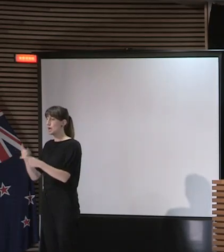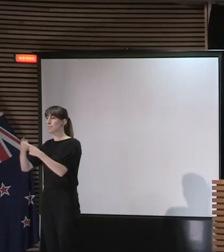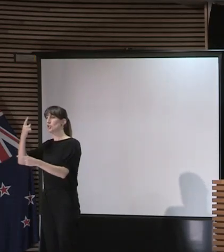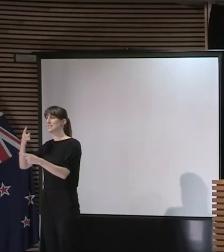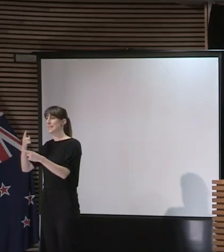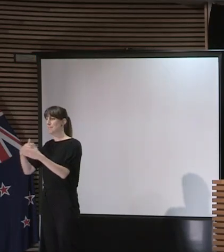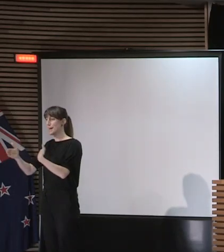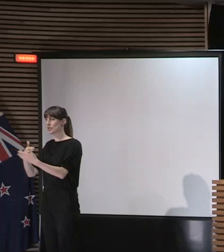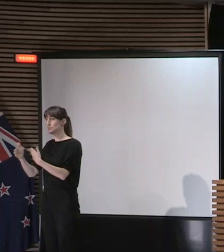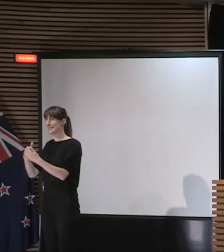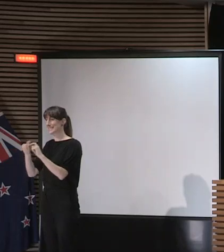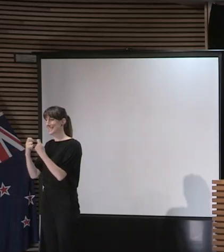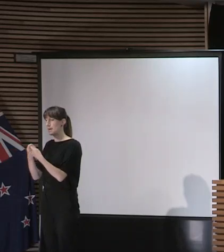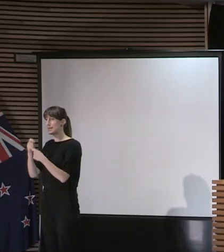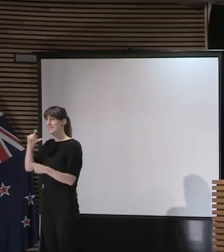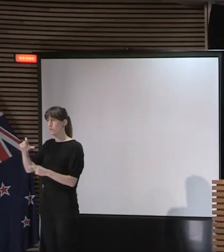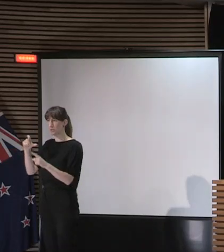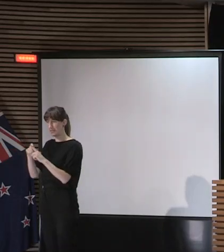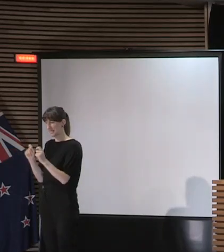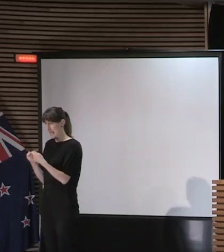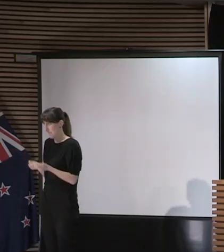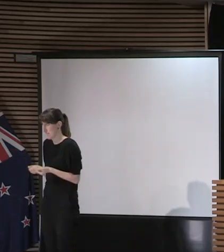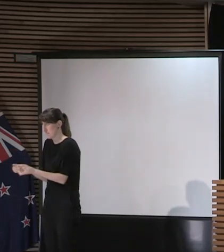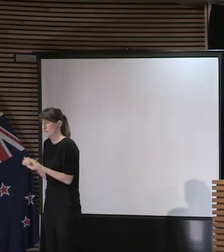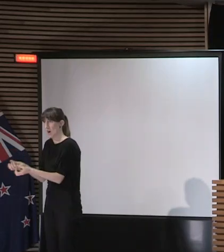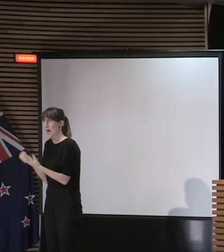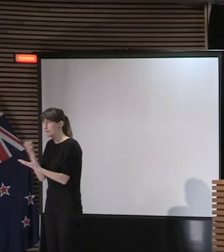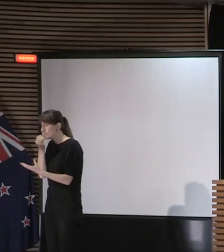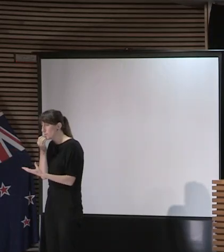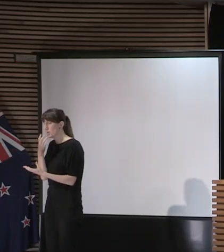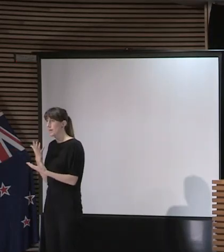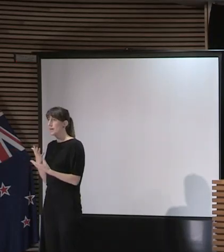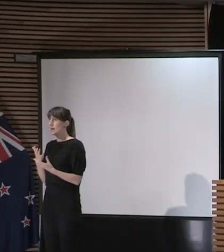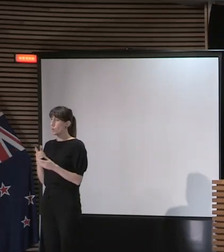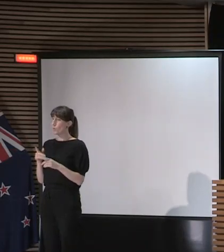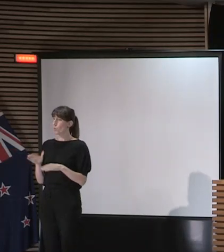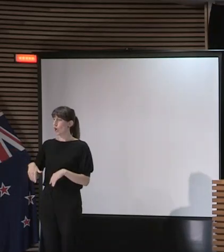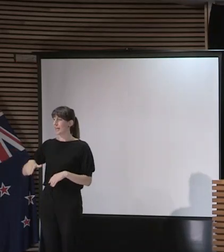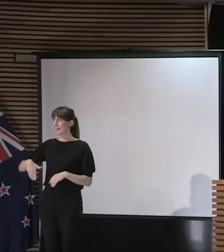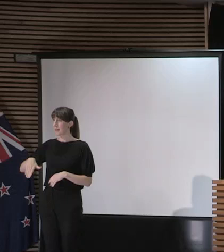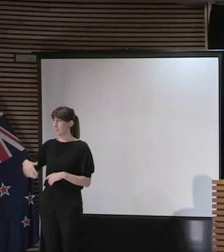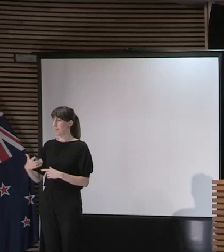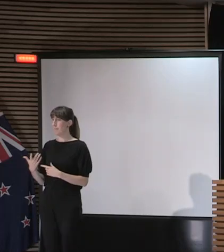accommodation, immediate food needs and so on, was in that support on the ground through